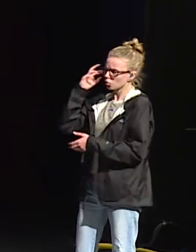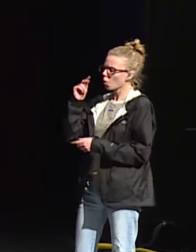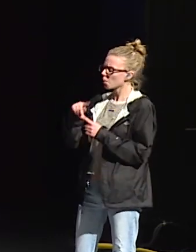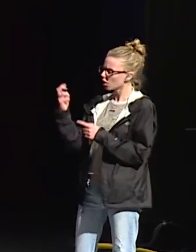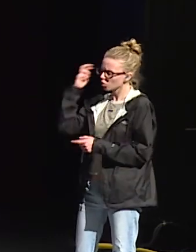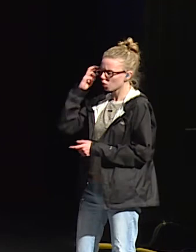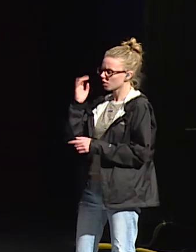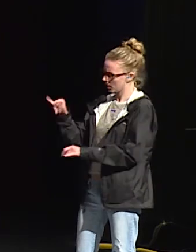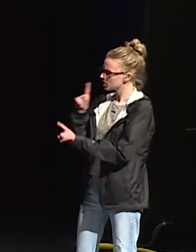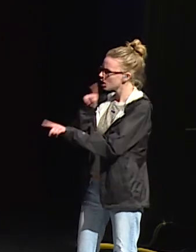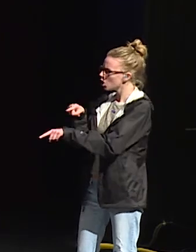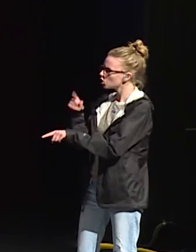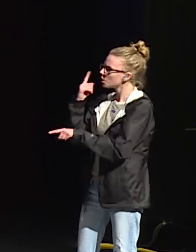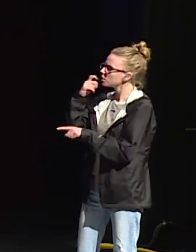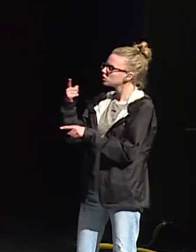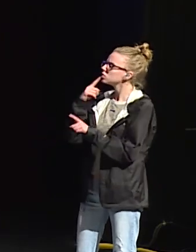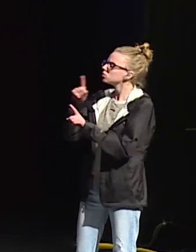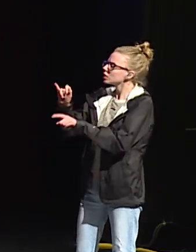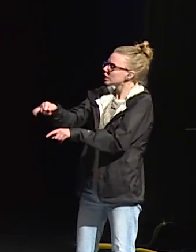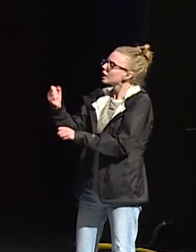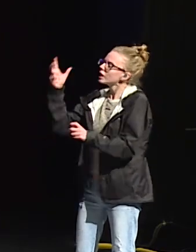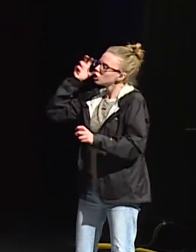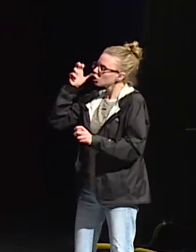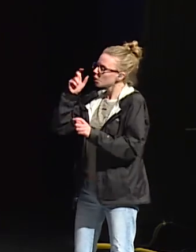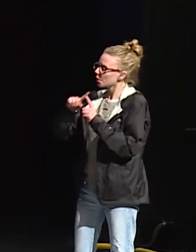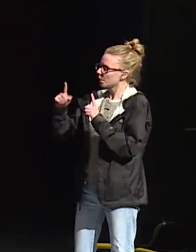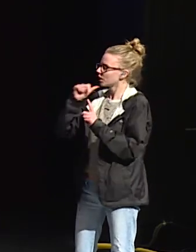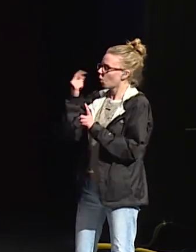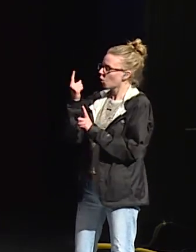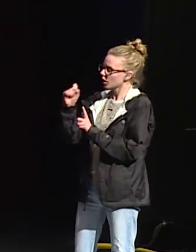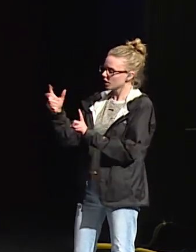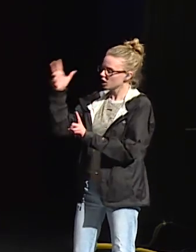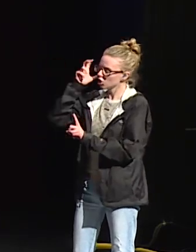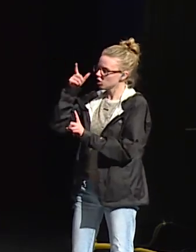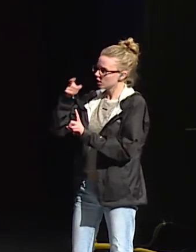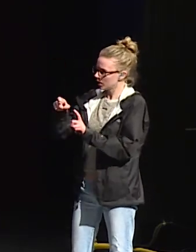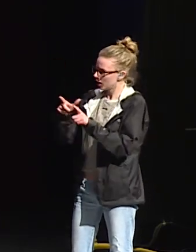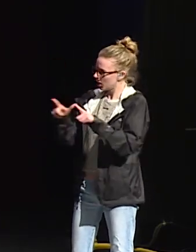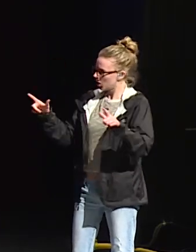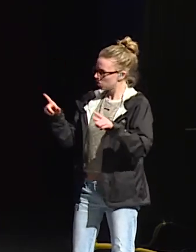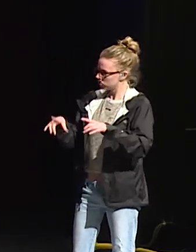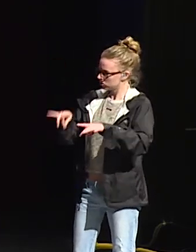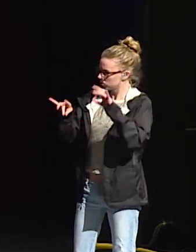they think that the cochlear implant or a hearing aid are their only option,